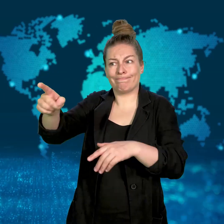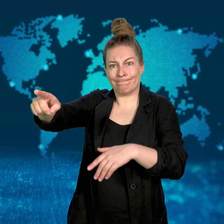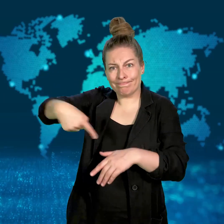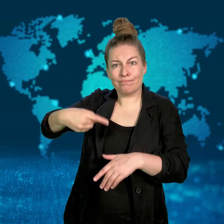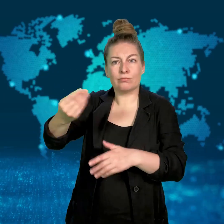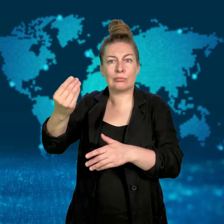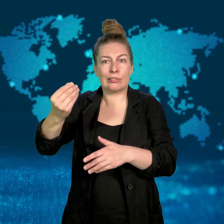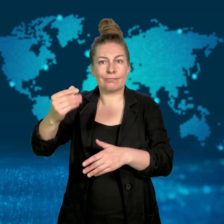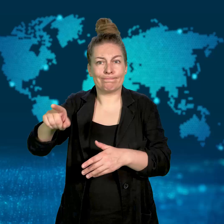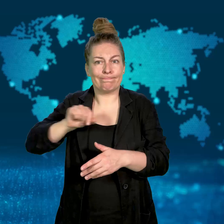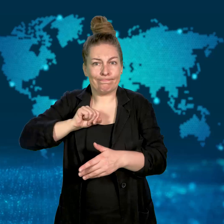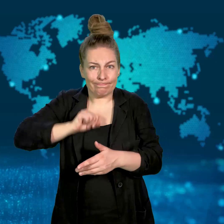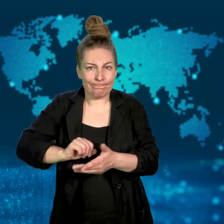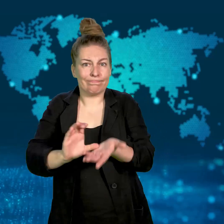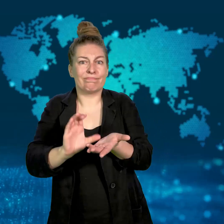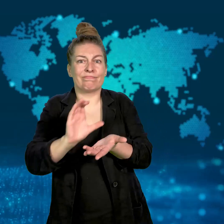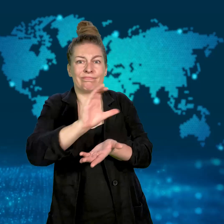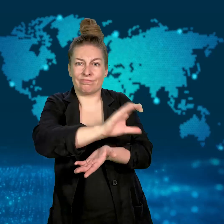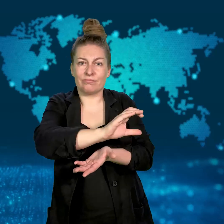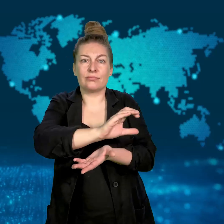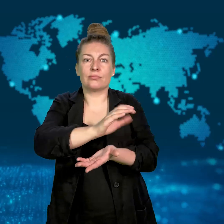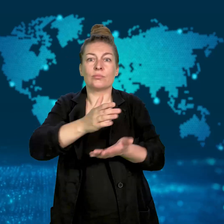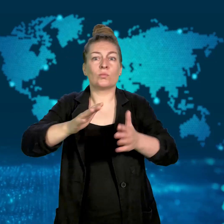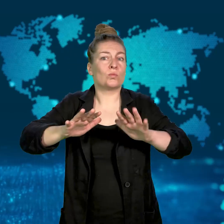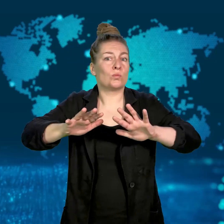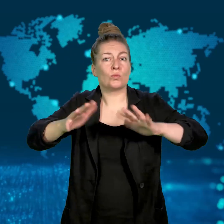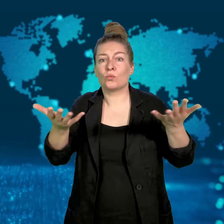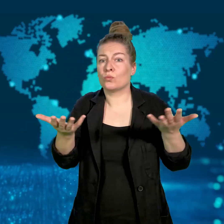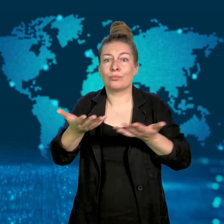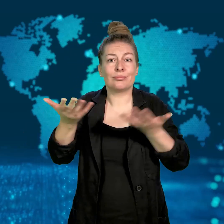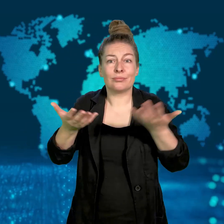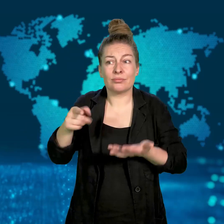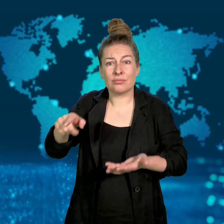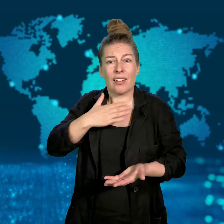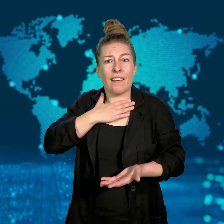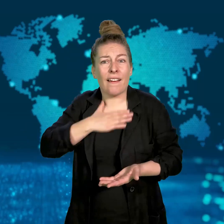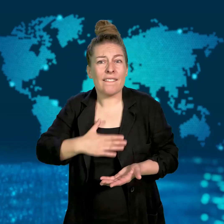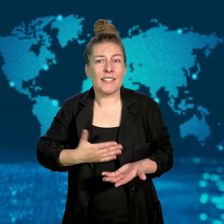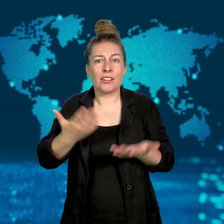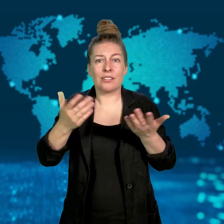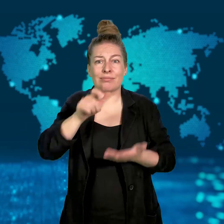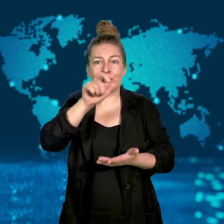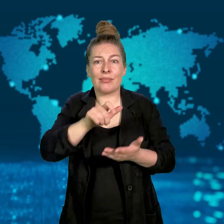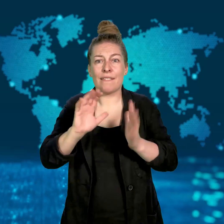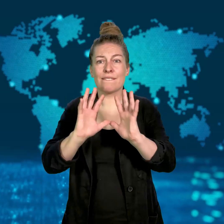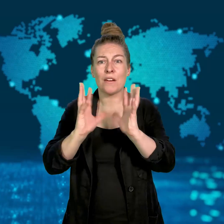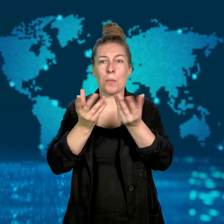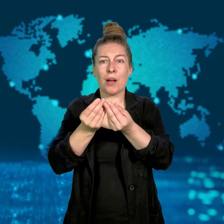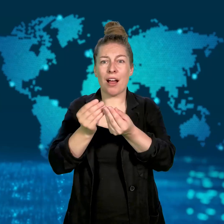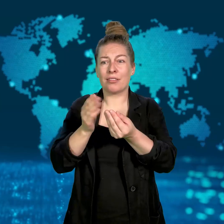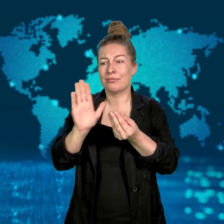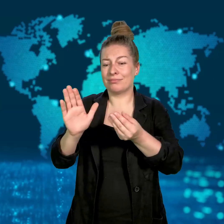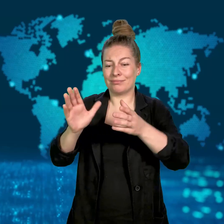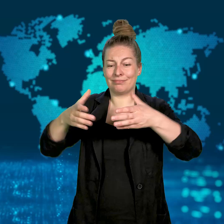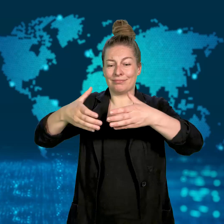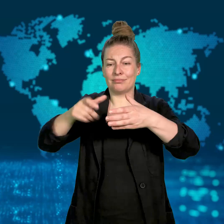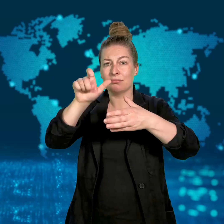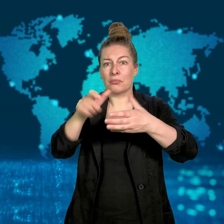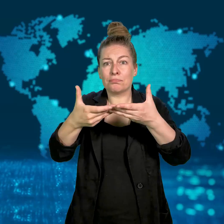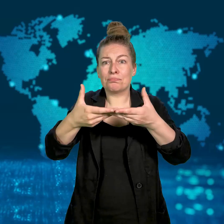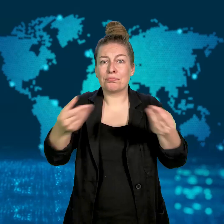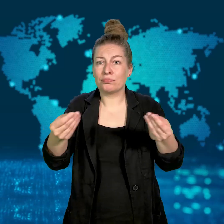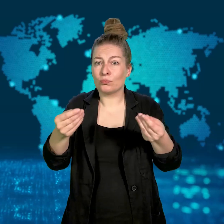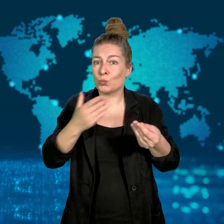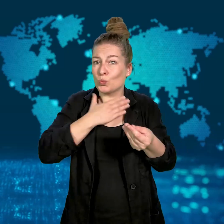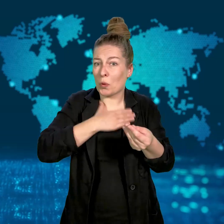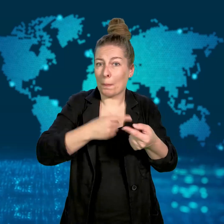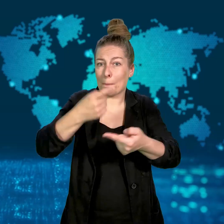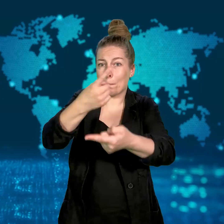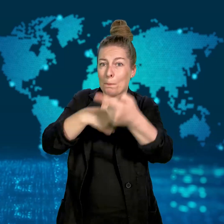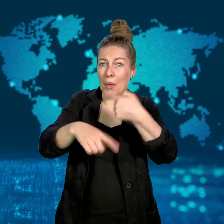At times the gunmen demanded money in exchange for not being kidnapped.